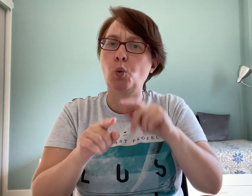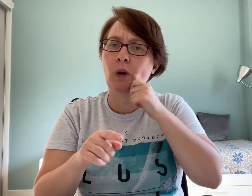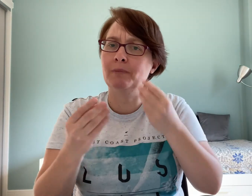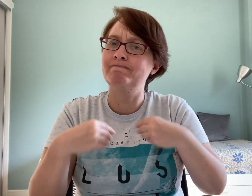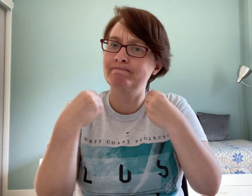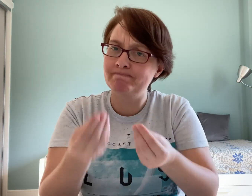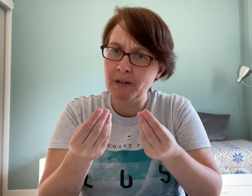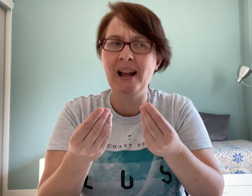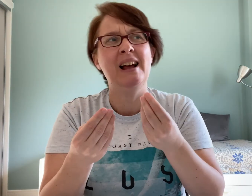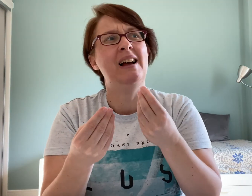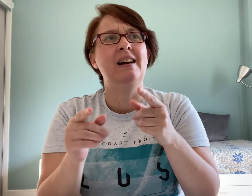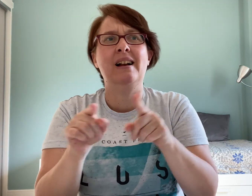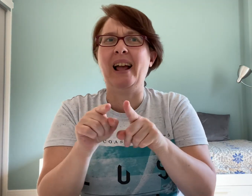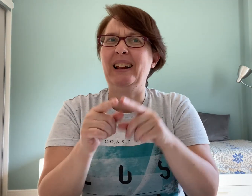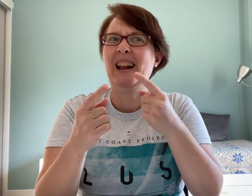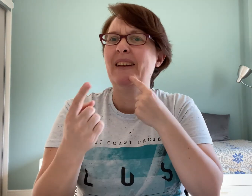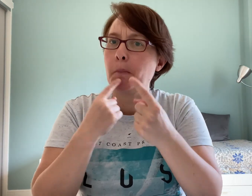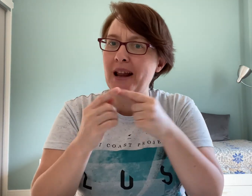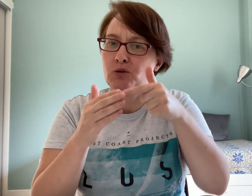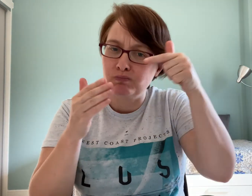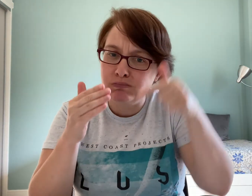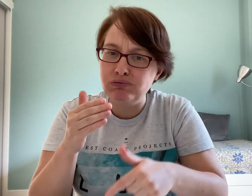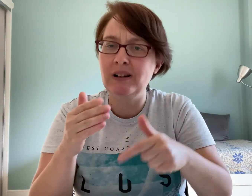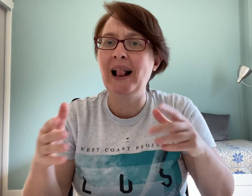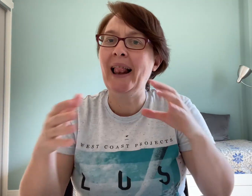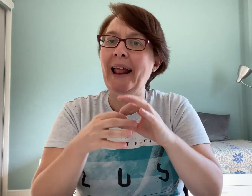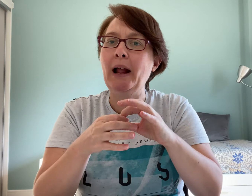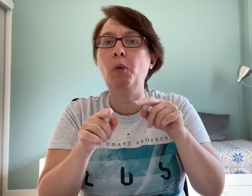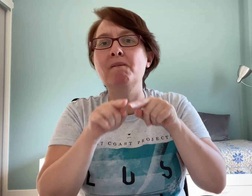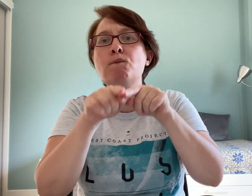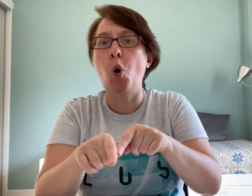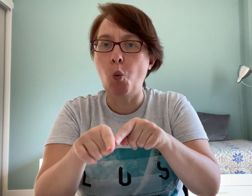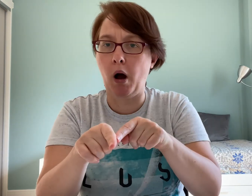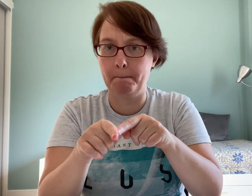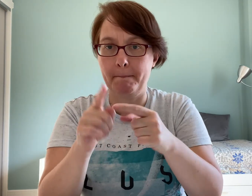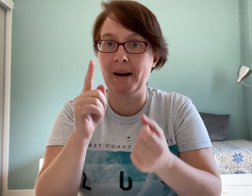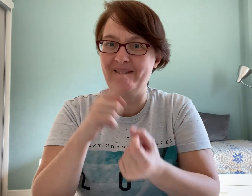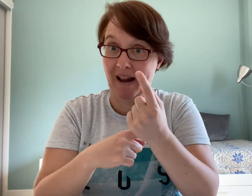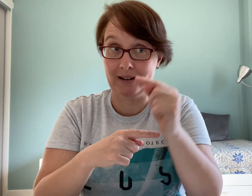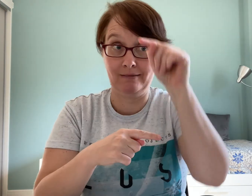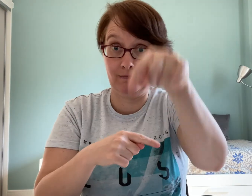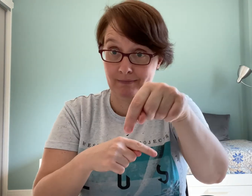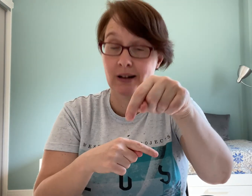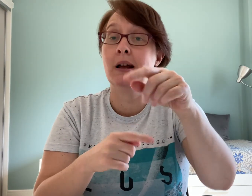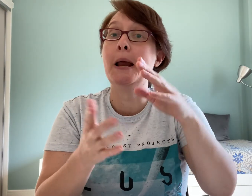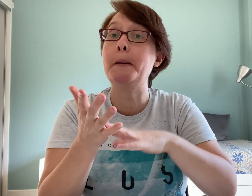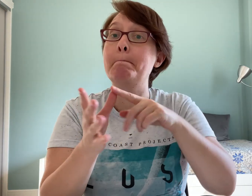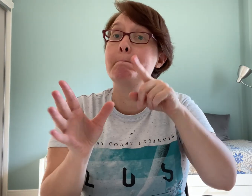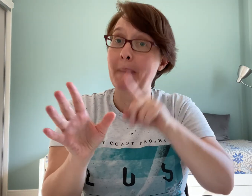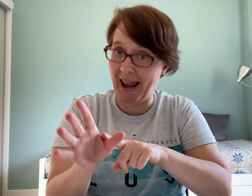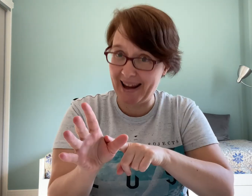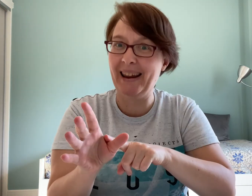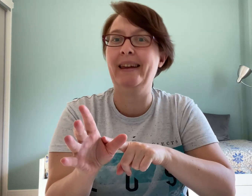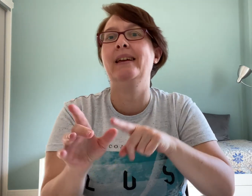Also, we will give you more information in depth about a follow-up event in May,